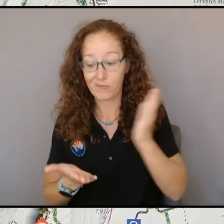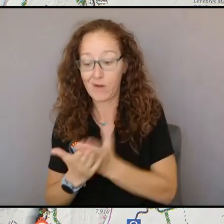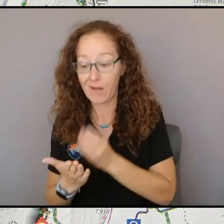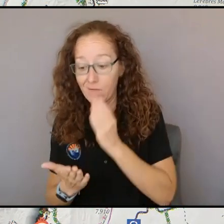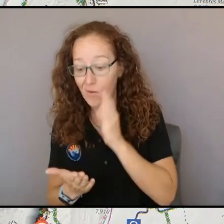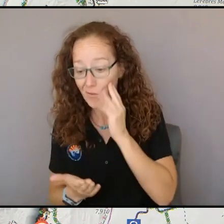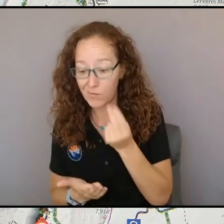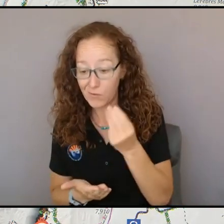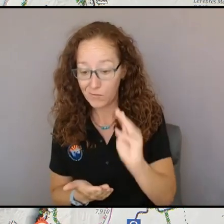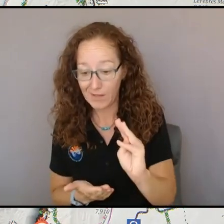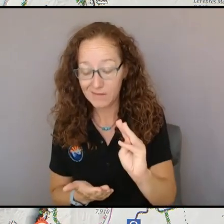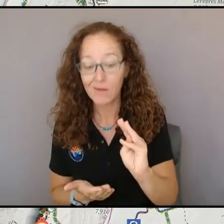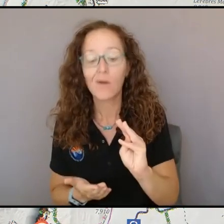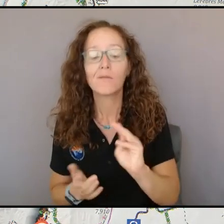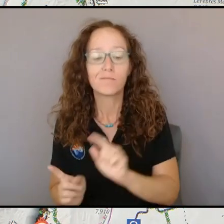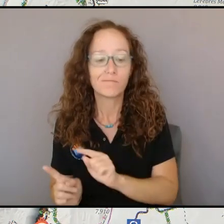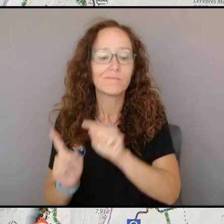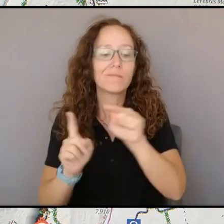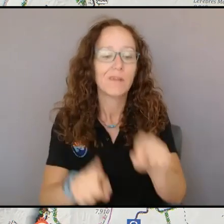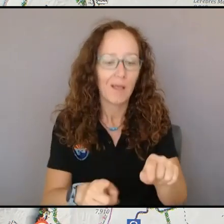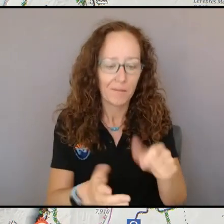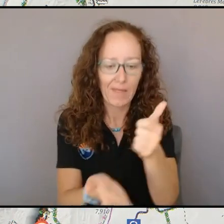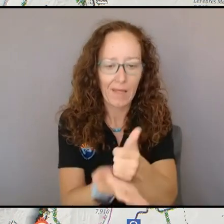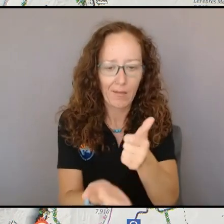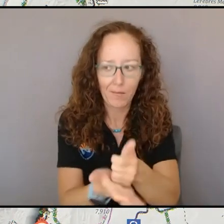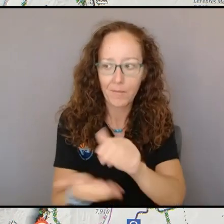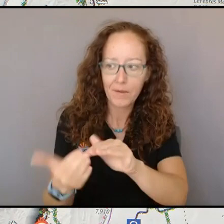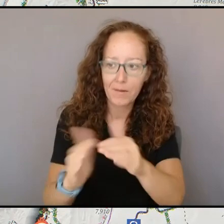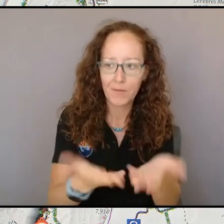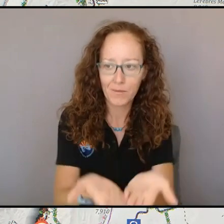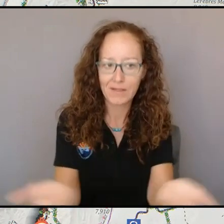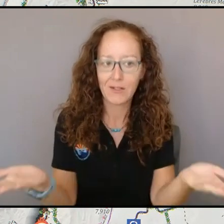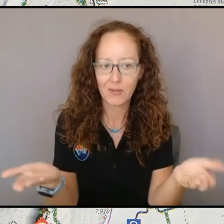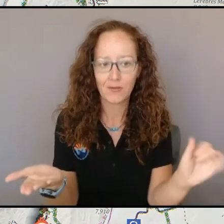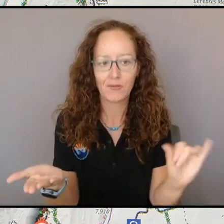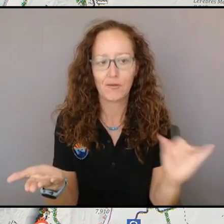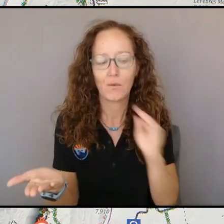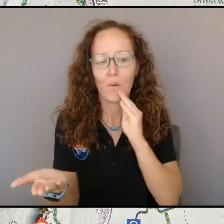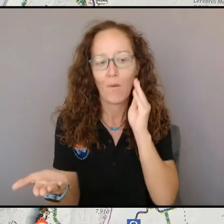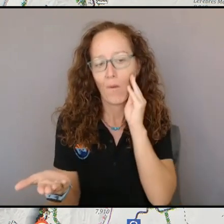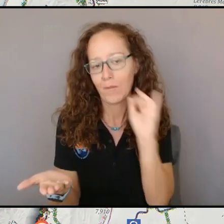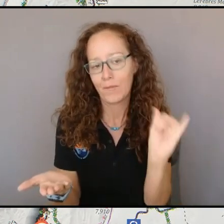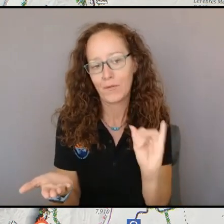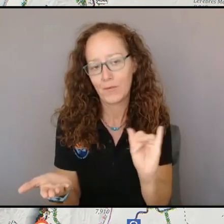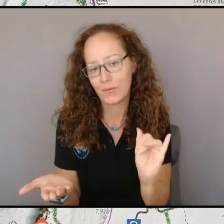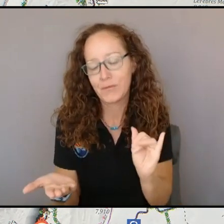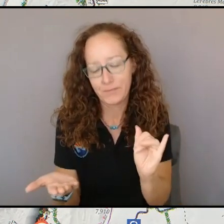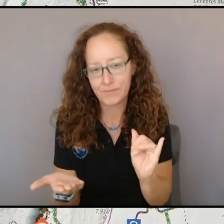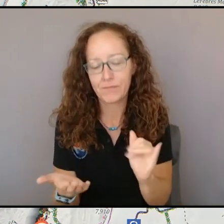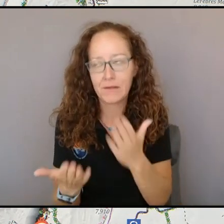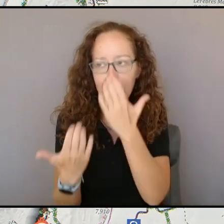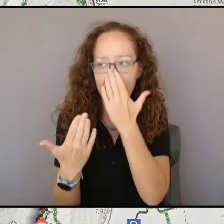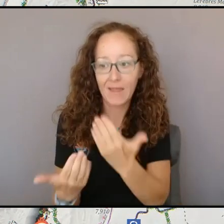here at home as well. So we're really thankful to be able to have those folks on our fire with us. And then we have